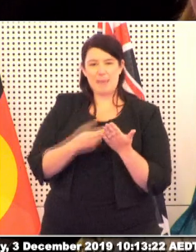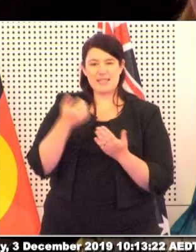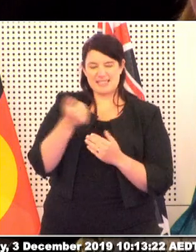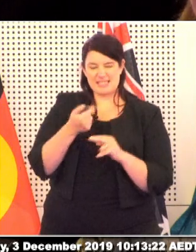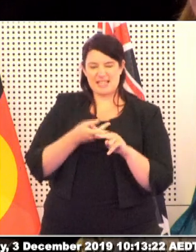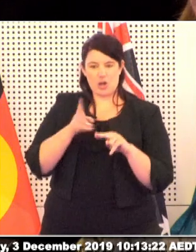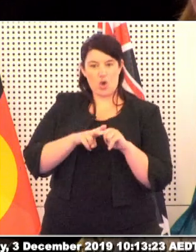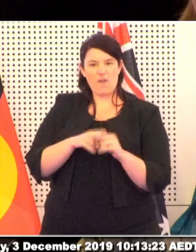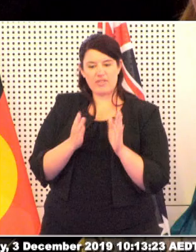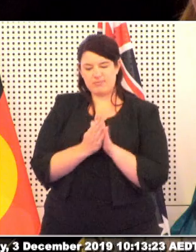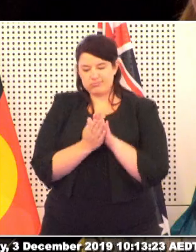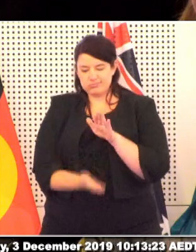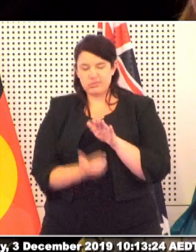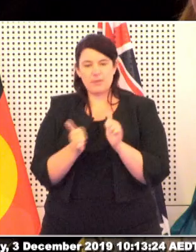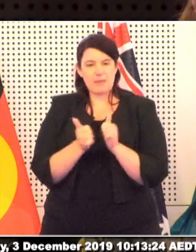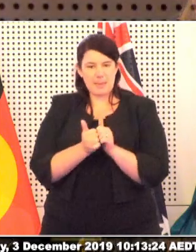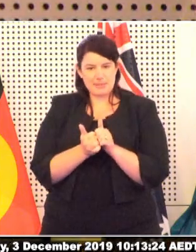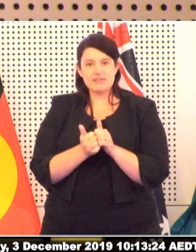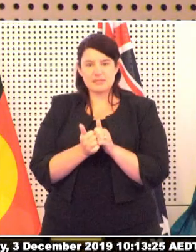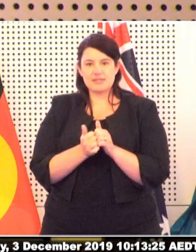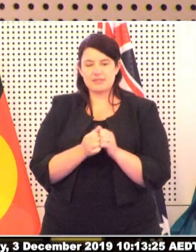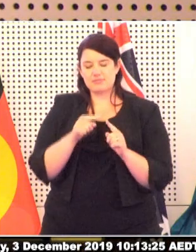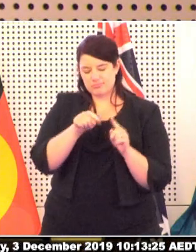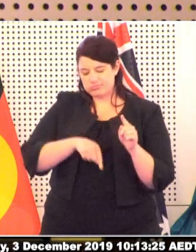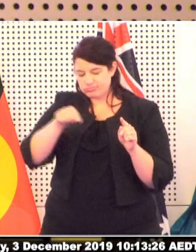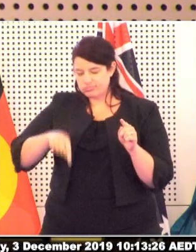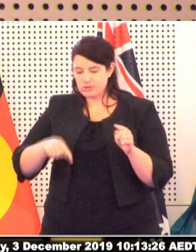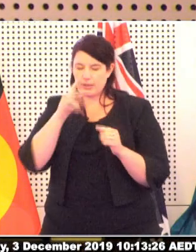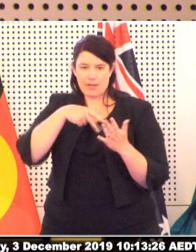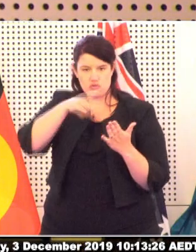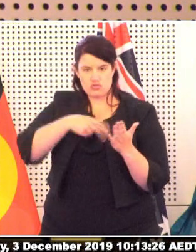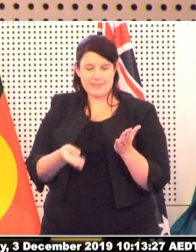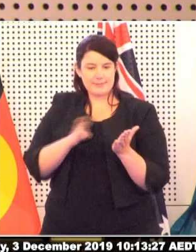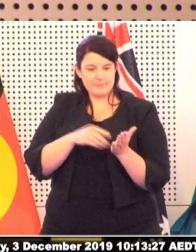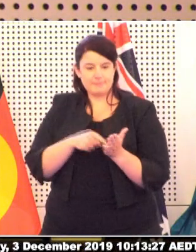includes annexures from tab 67 to 76. Thank you.